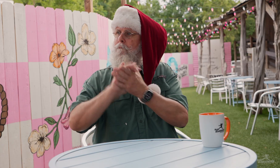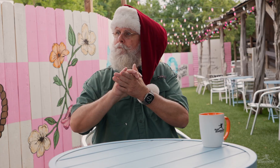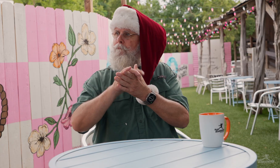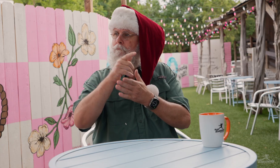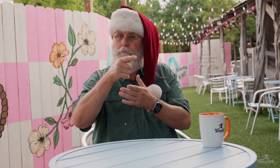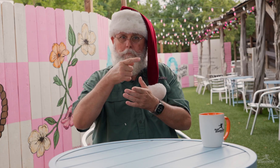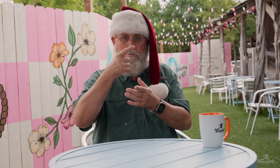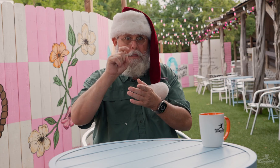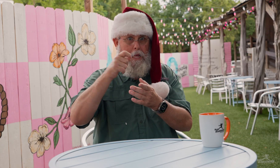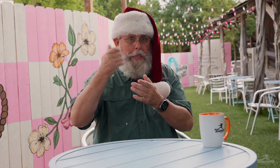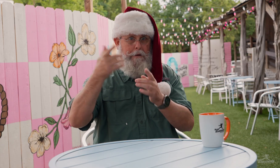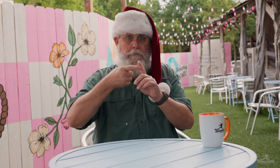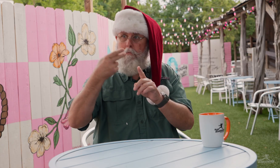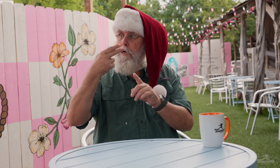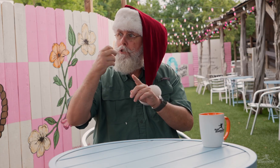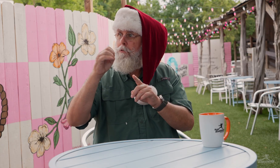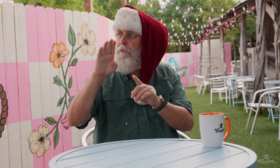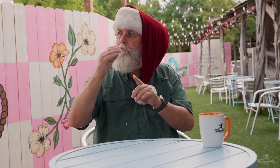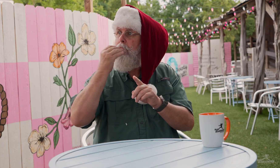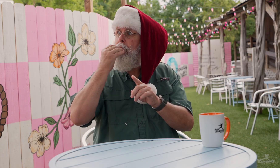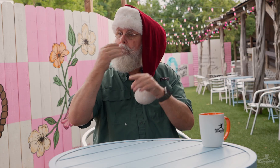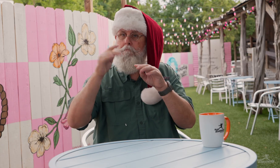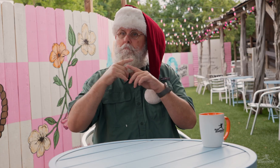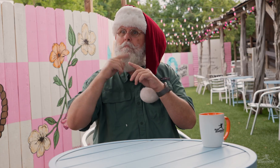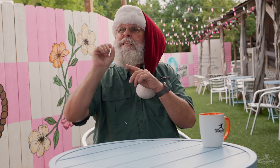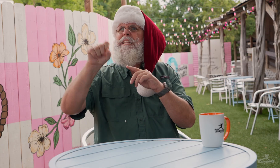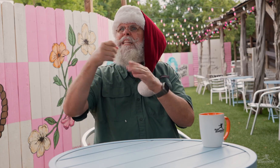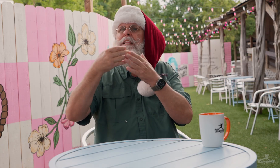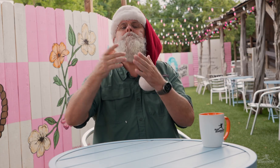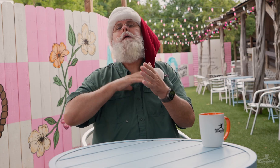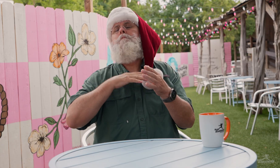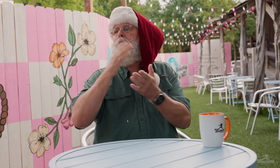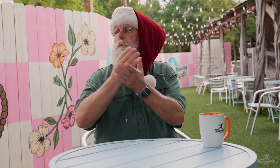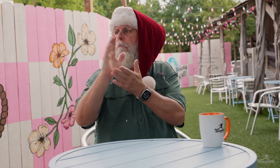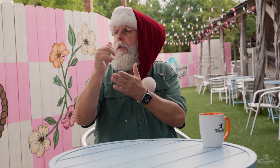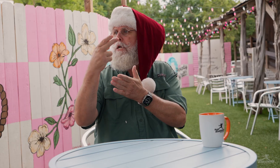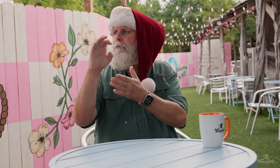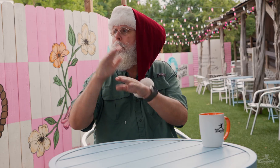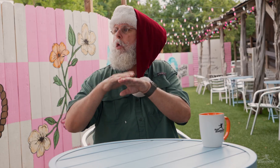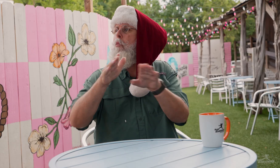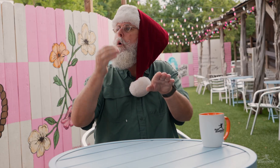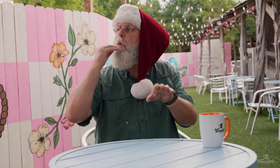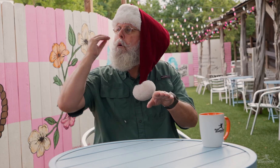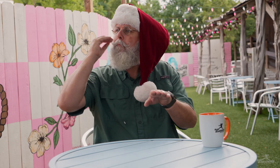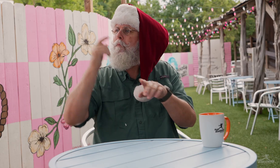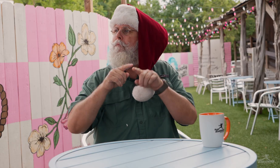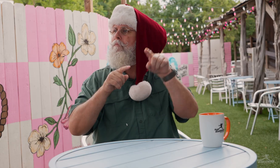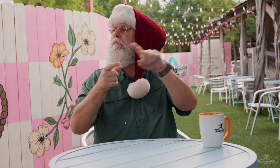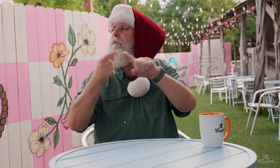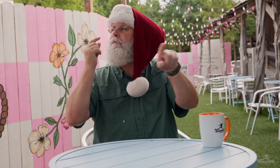I asked my wife if she needed anything she said yes so we stopped by on the way home coming from San Antonio